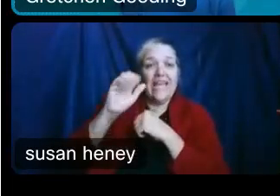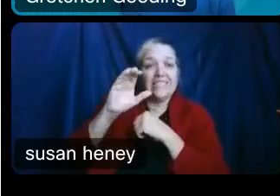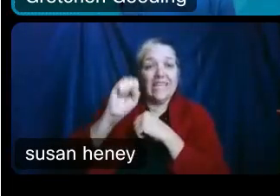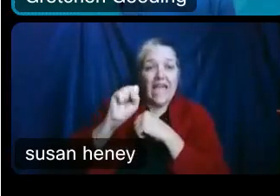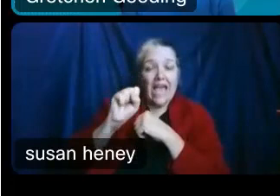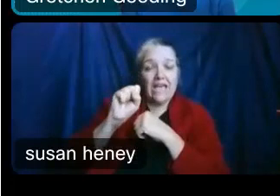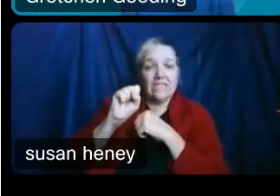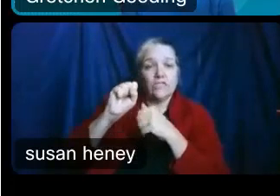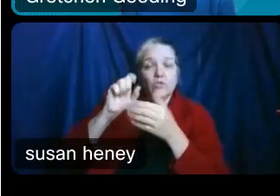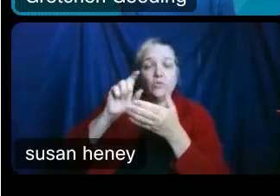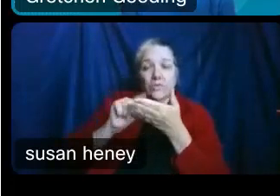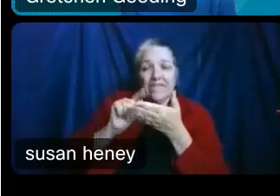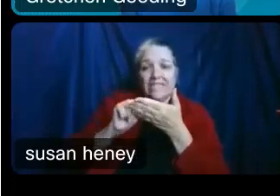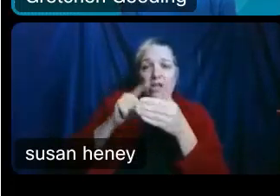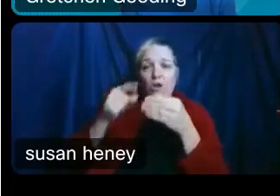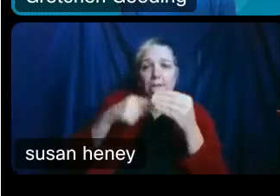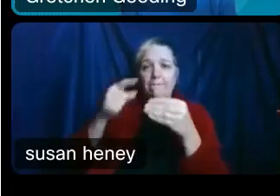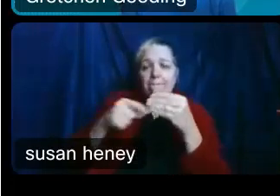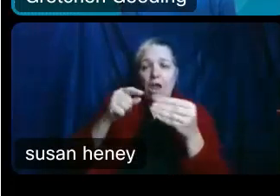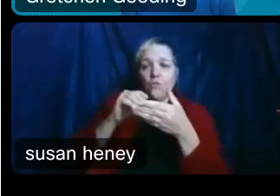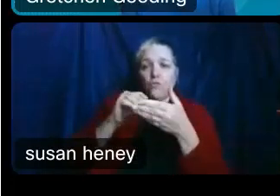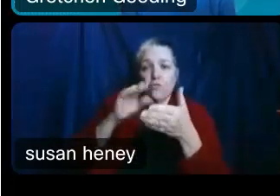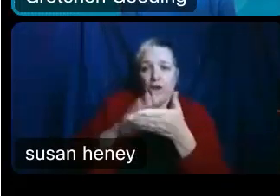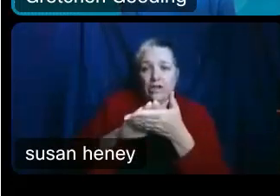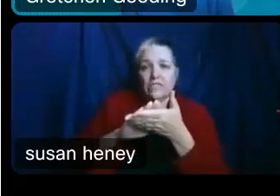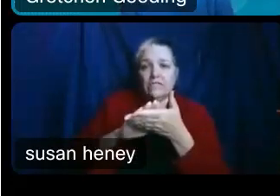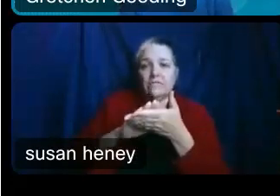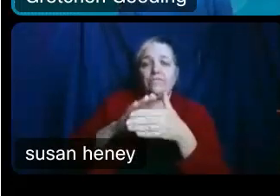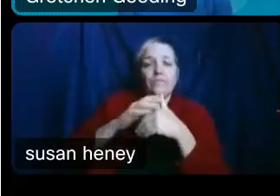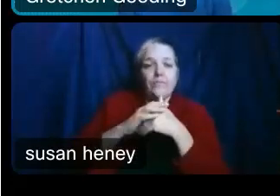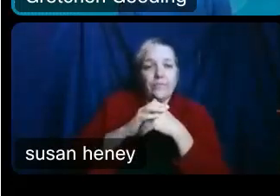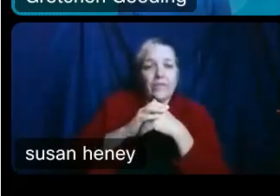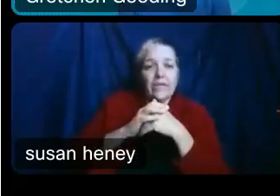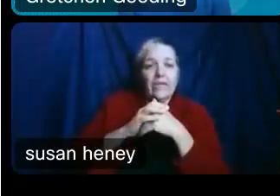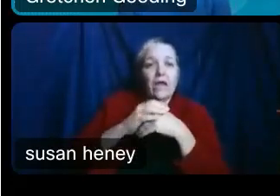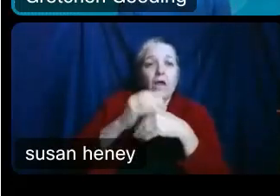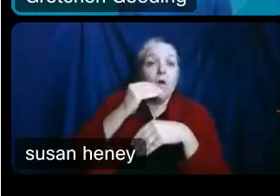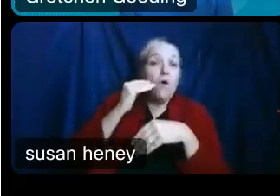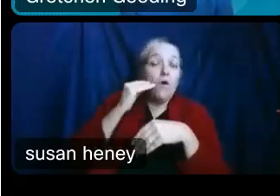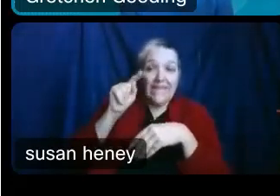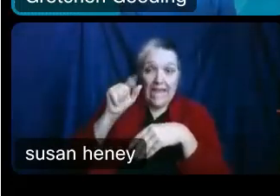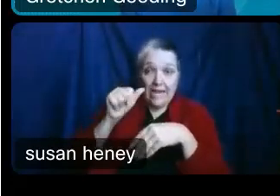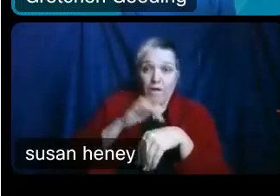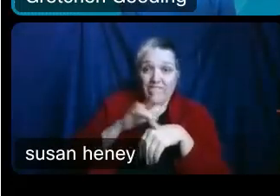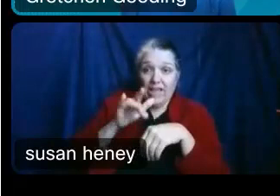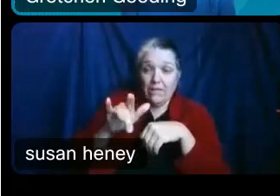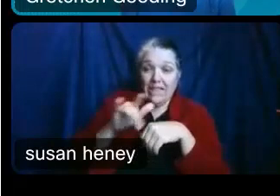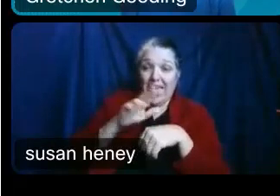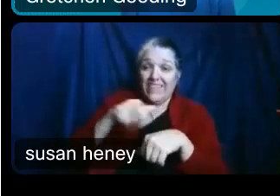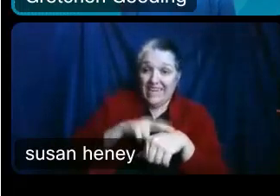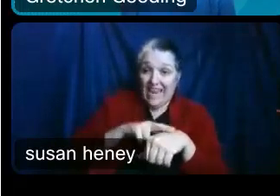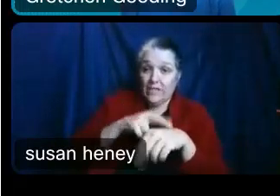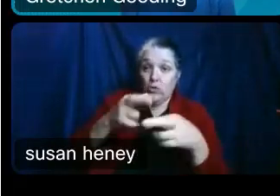or housing units. PUMS data are made available to data users at the nation, region, state